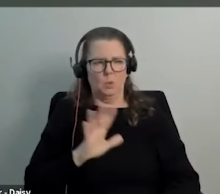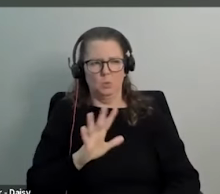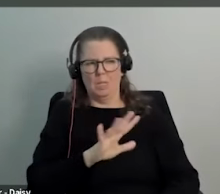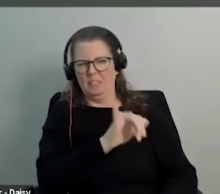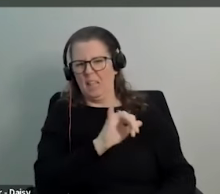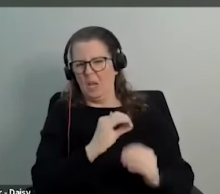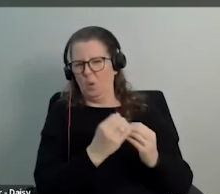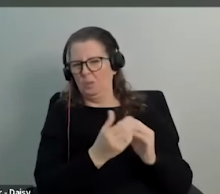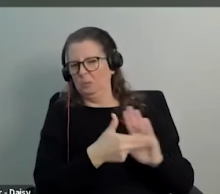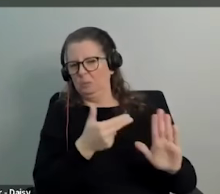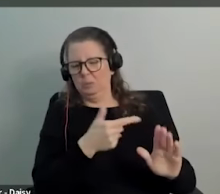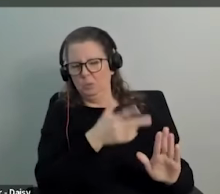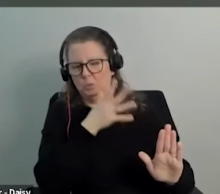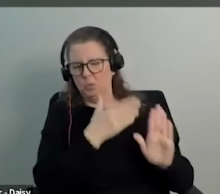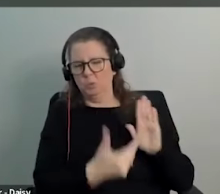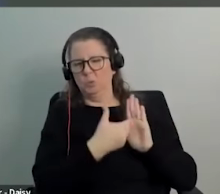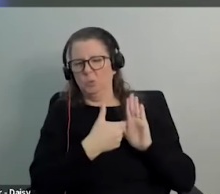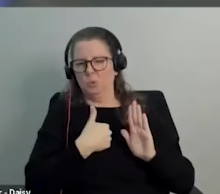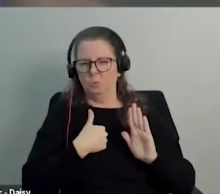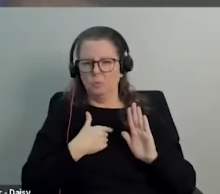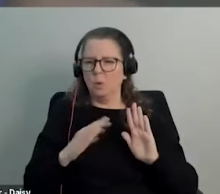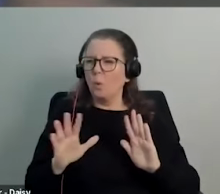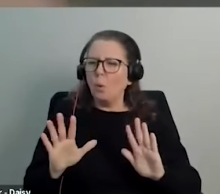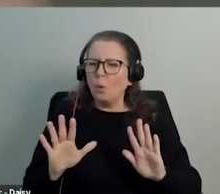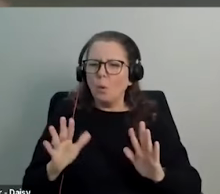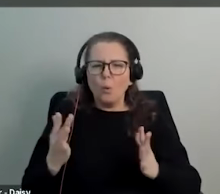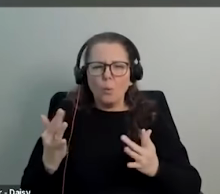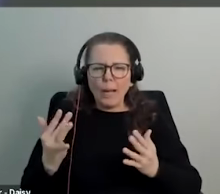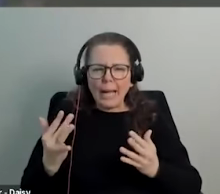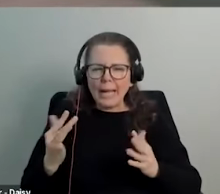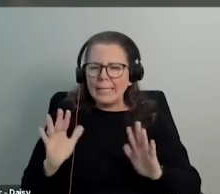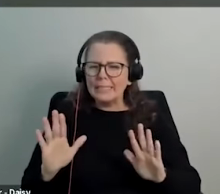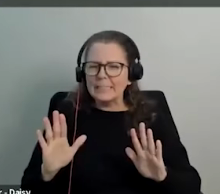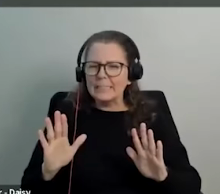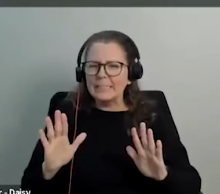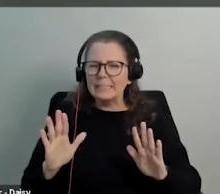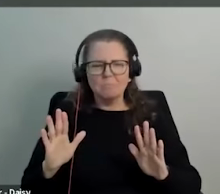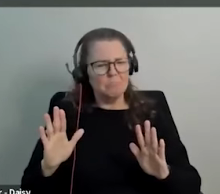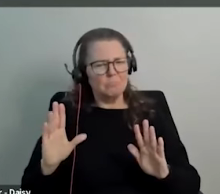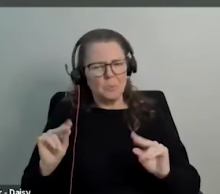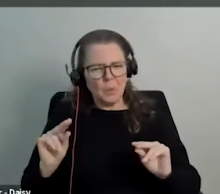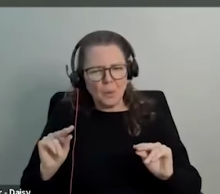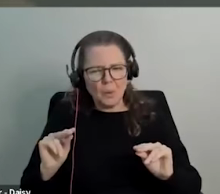and you're gonna sue me or this is gonna happen." And I was like, "Wait a minute, wait a minute. It's just little me, you know, I wanna get to know you,